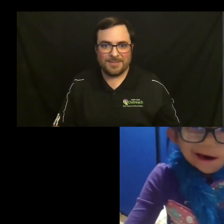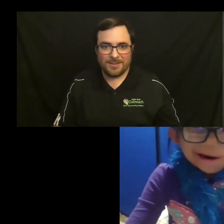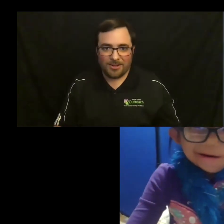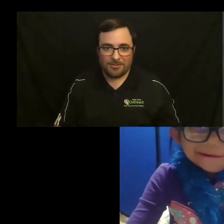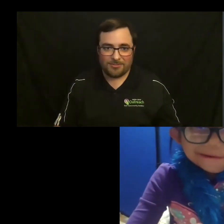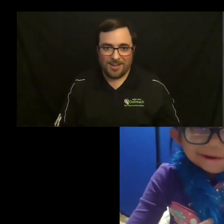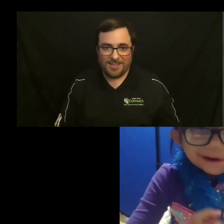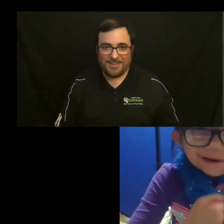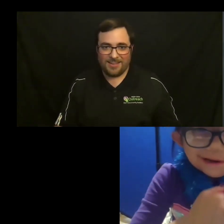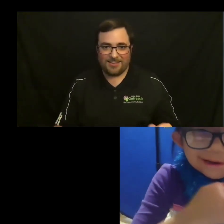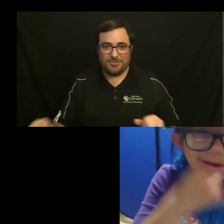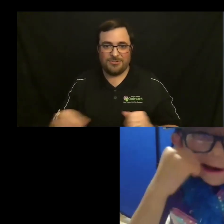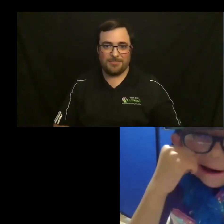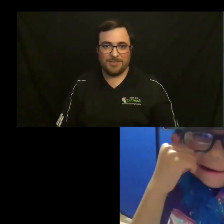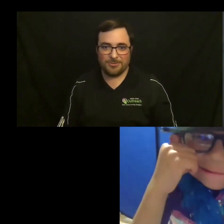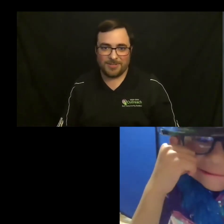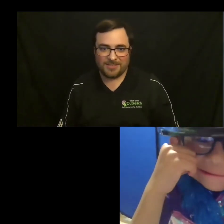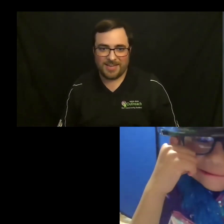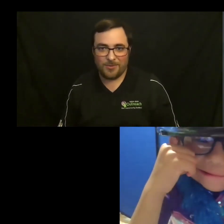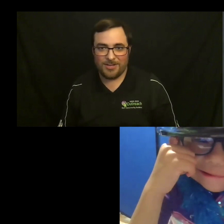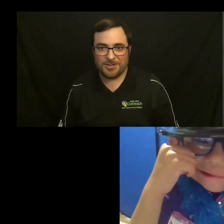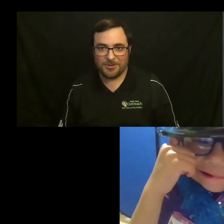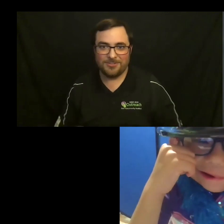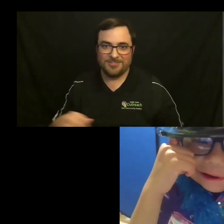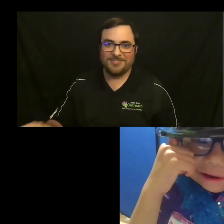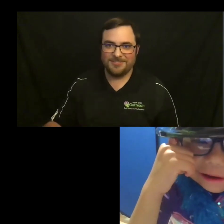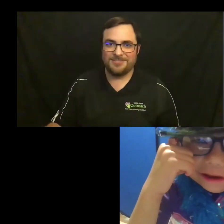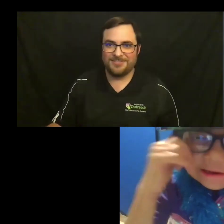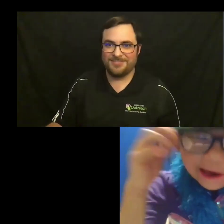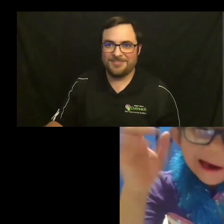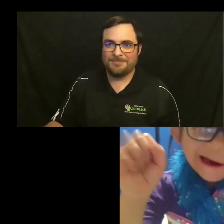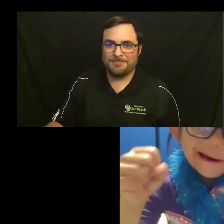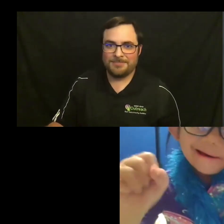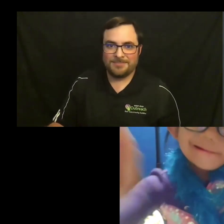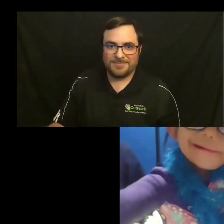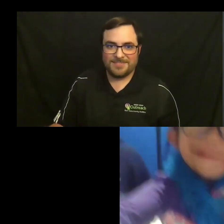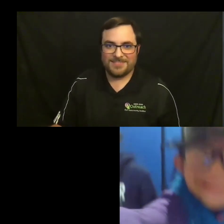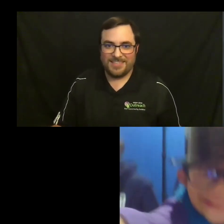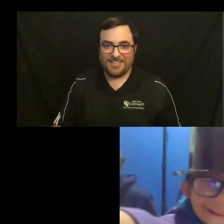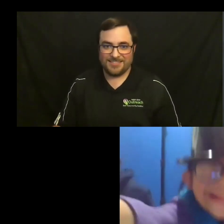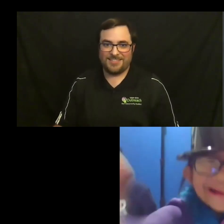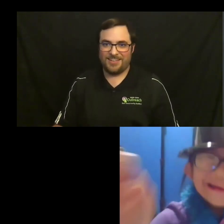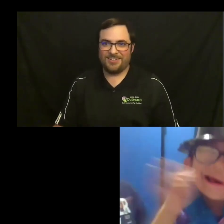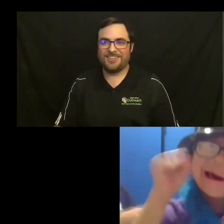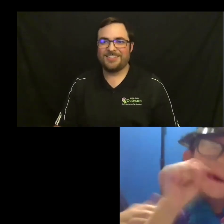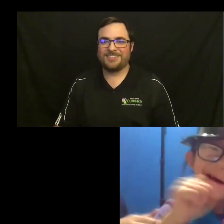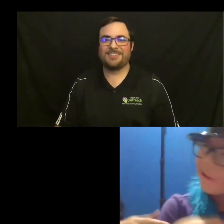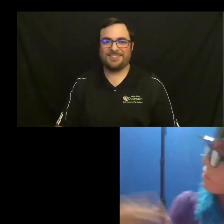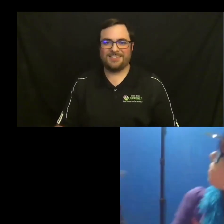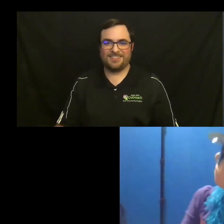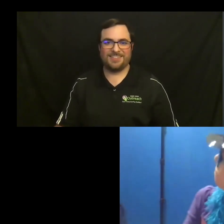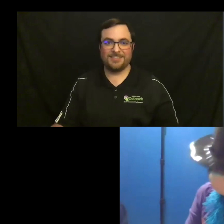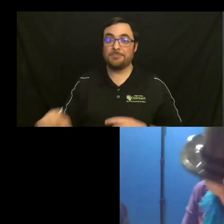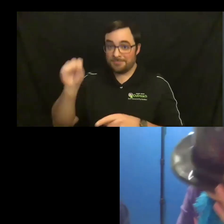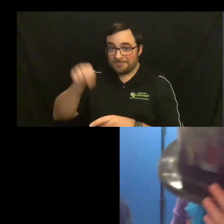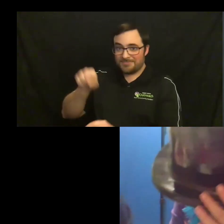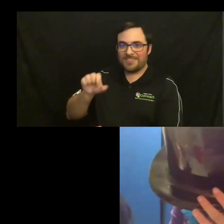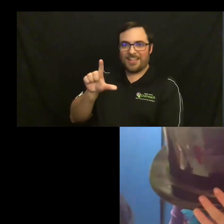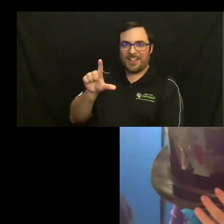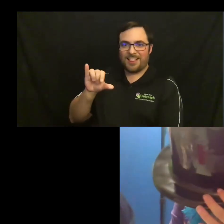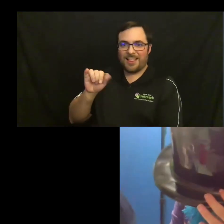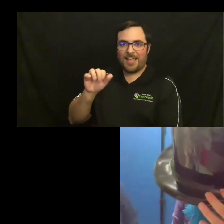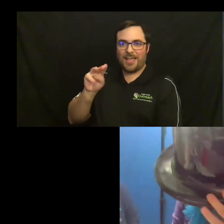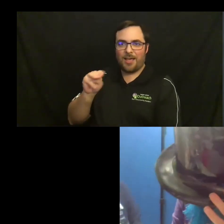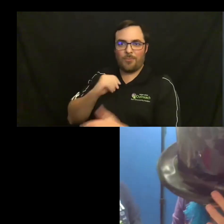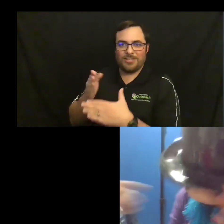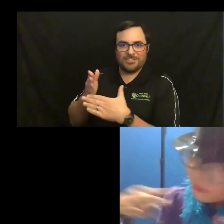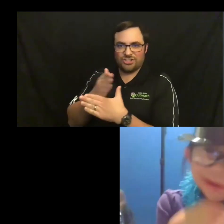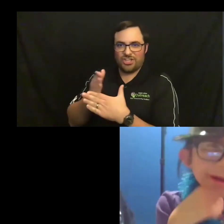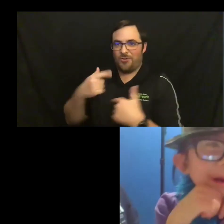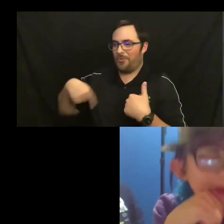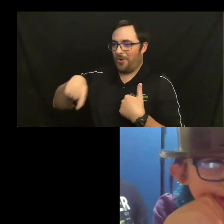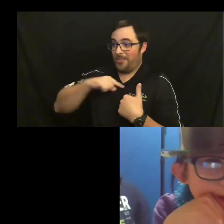Marian: Did you see me doing my Taekwondo? Jen: Yes! Liam was sharing with us that you